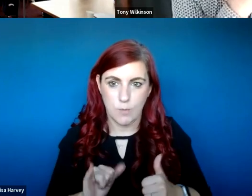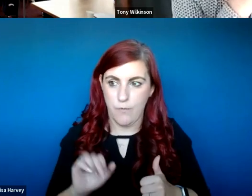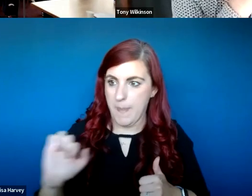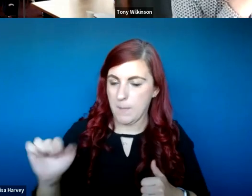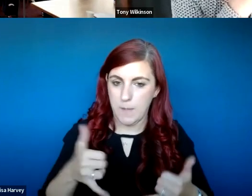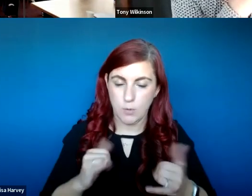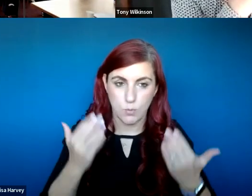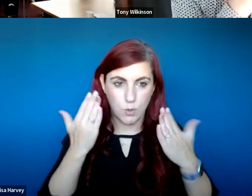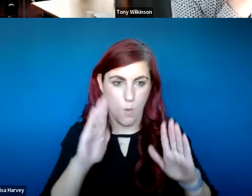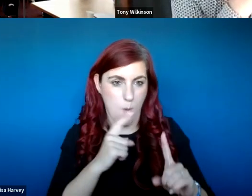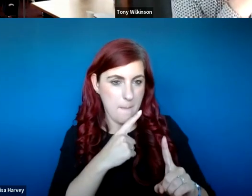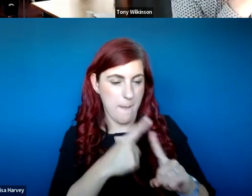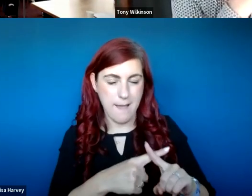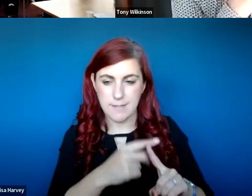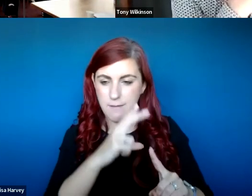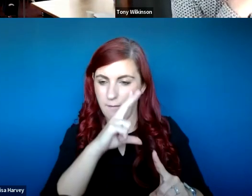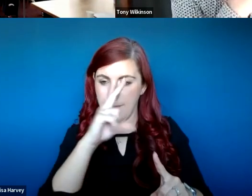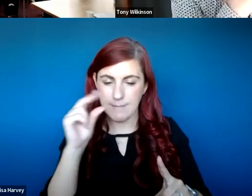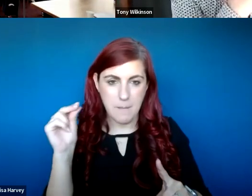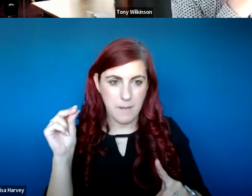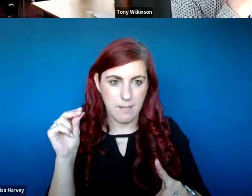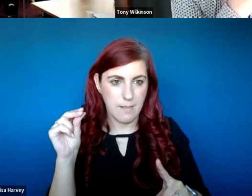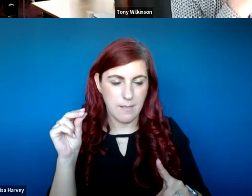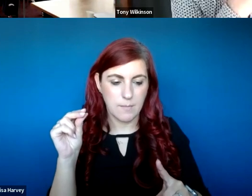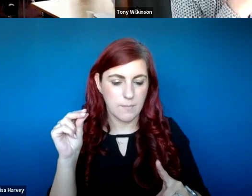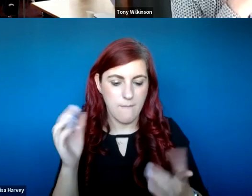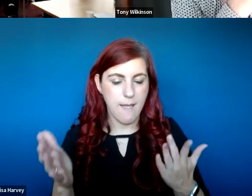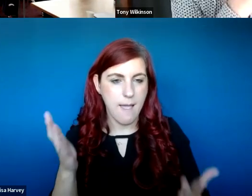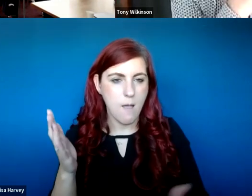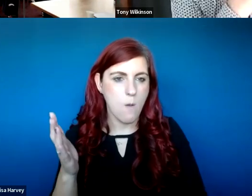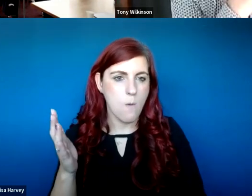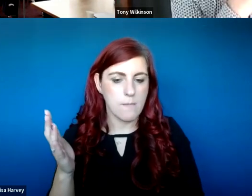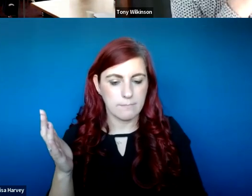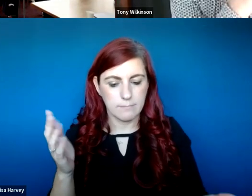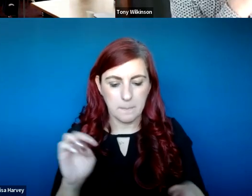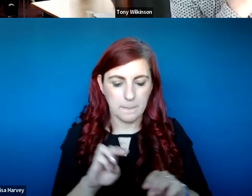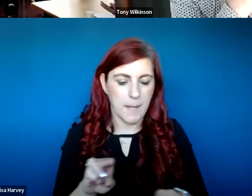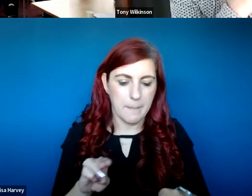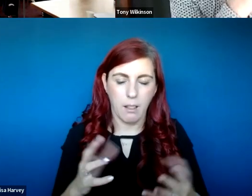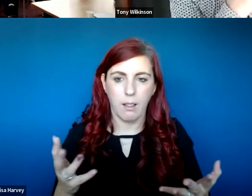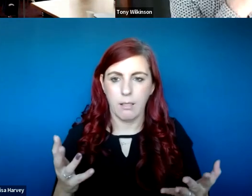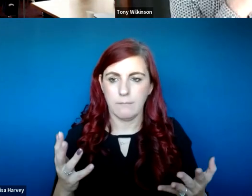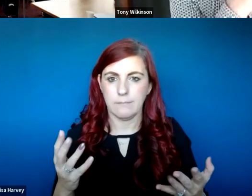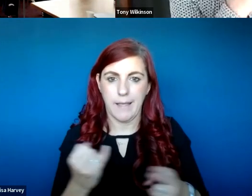very positive example of how people, in this case specifically, with Down